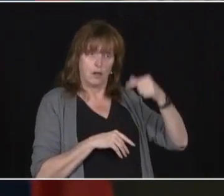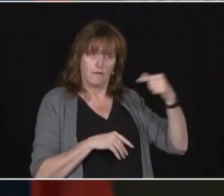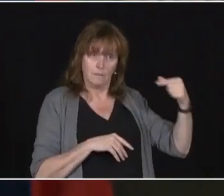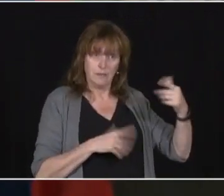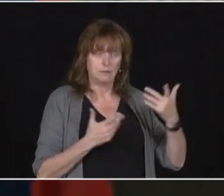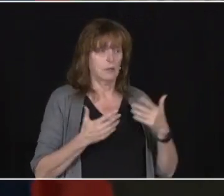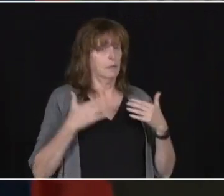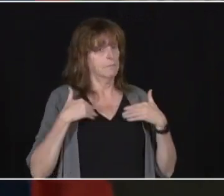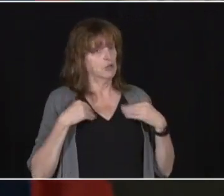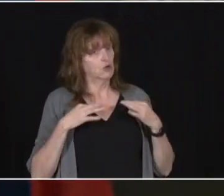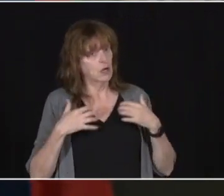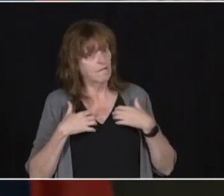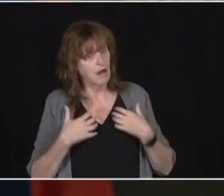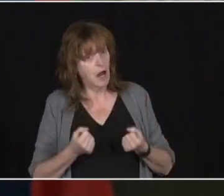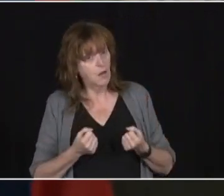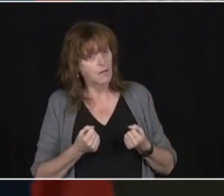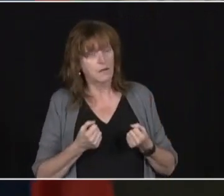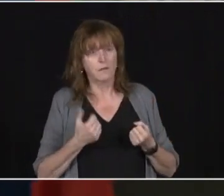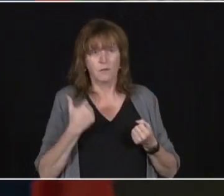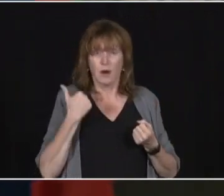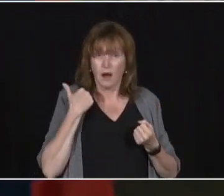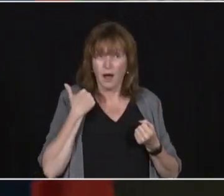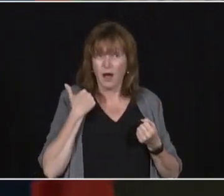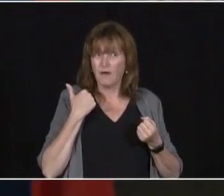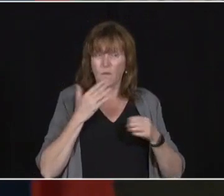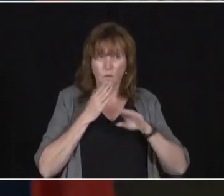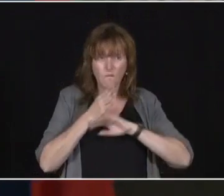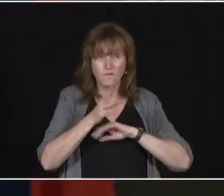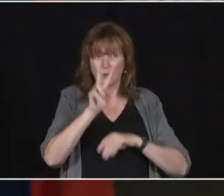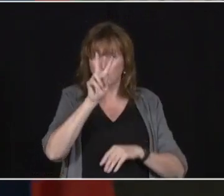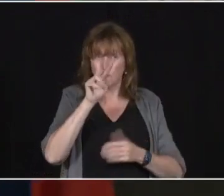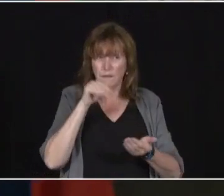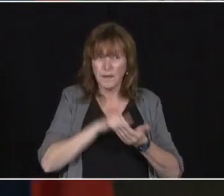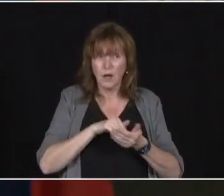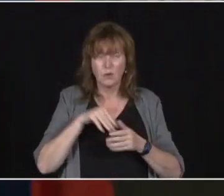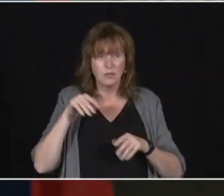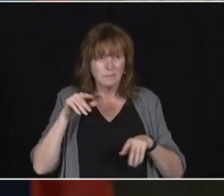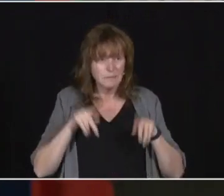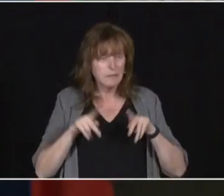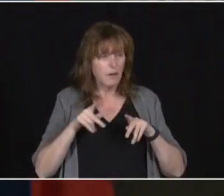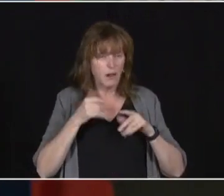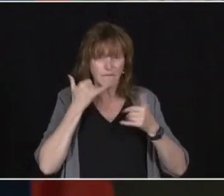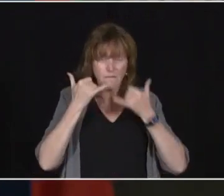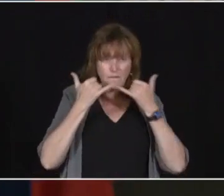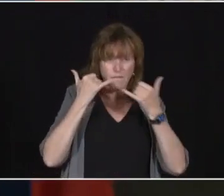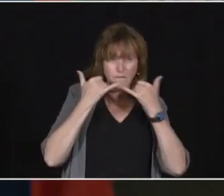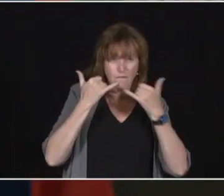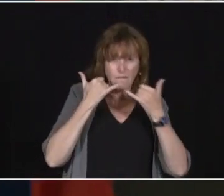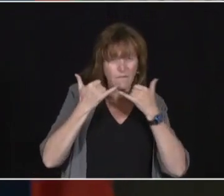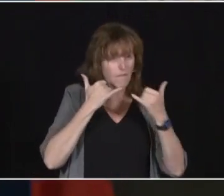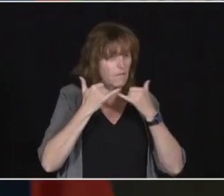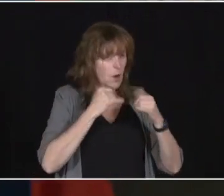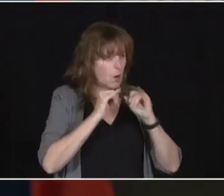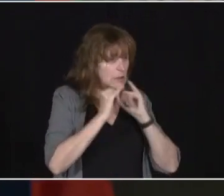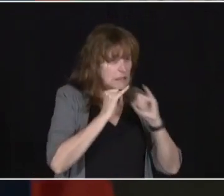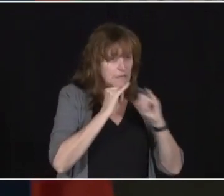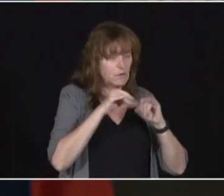along with the federal government, we have over 2000 contact tracers out there on a daily basis being able to trace and track the people.